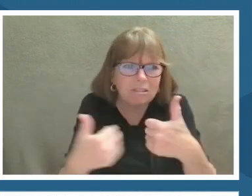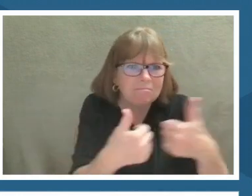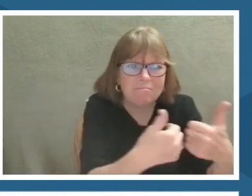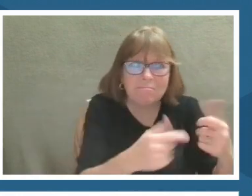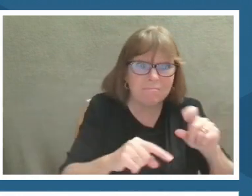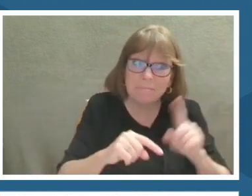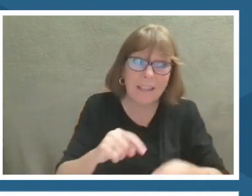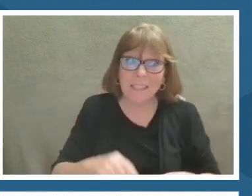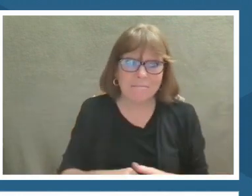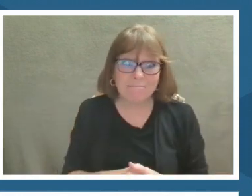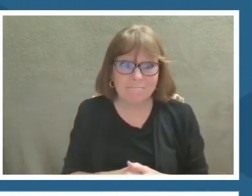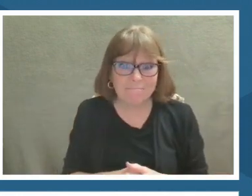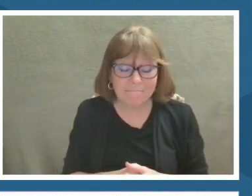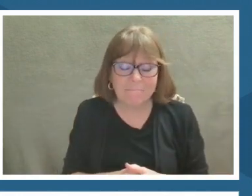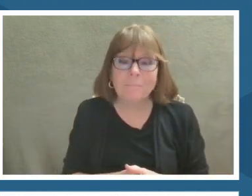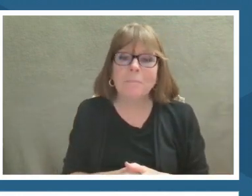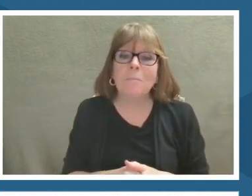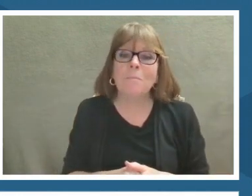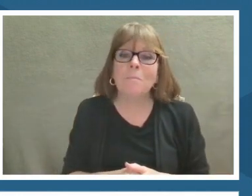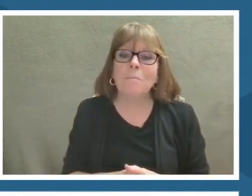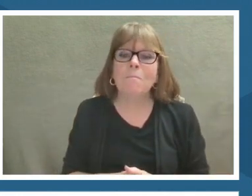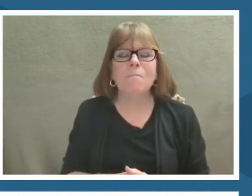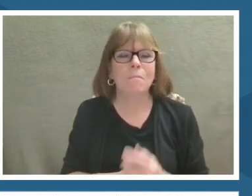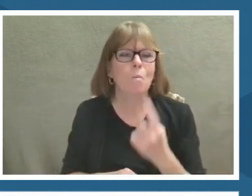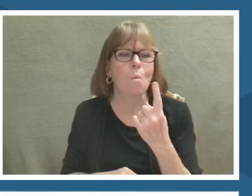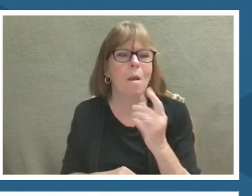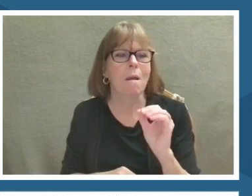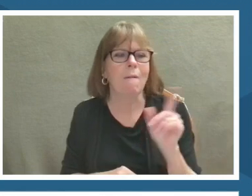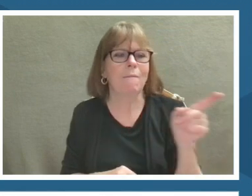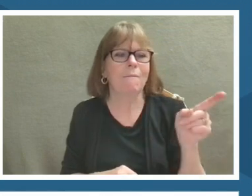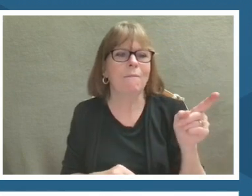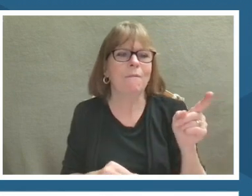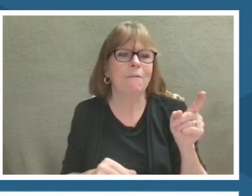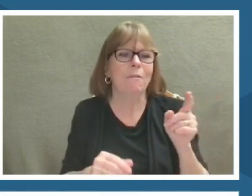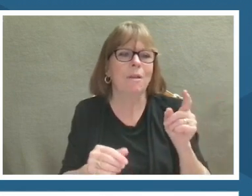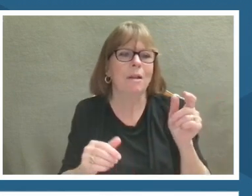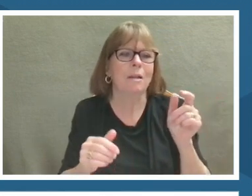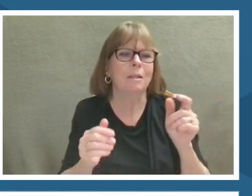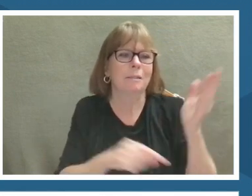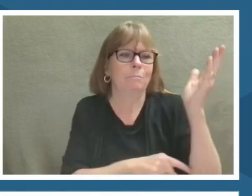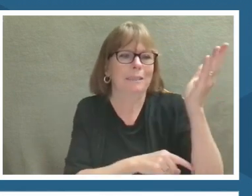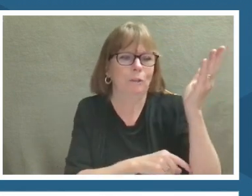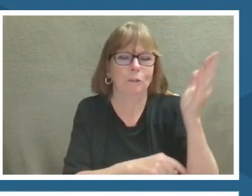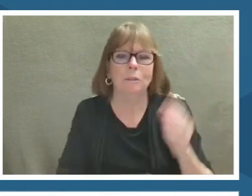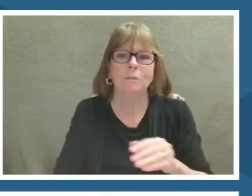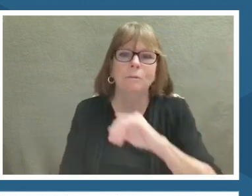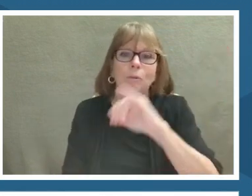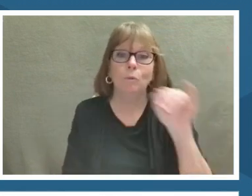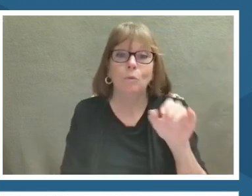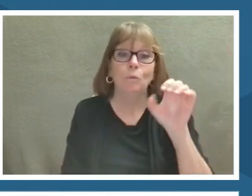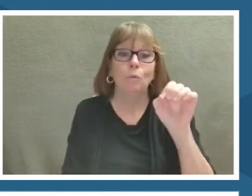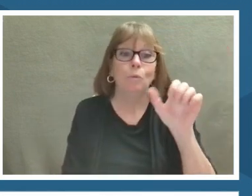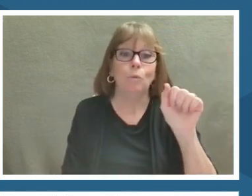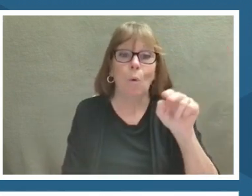now um one of our colleagues um joanne vasquez